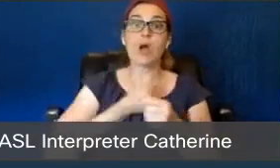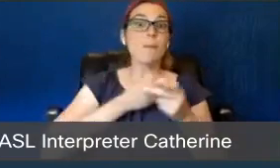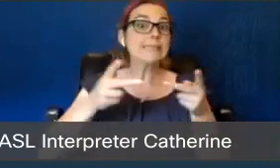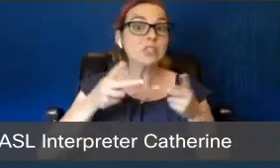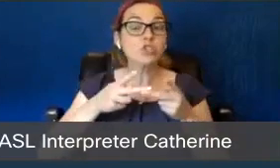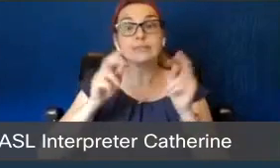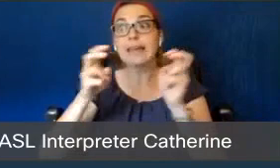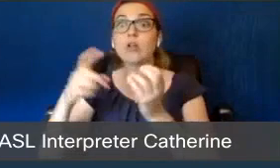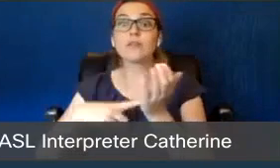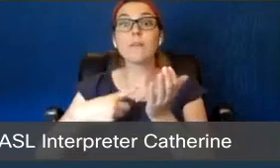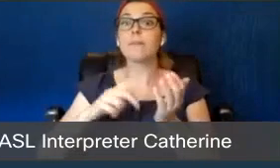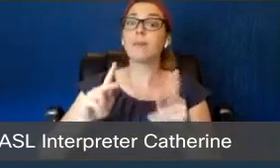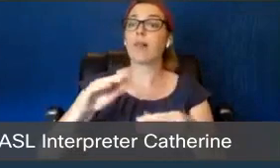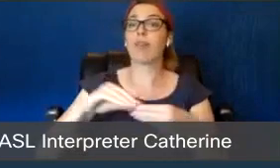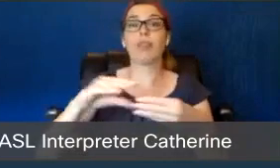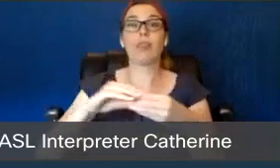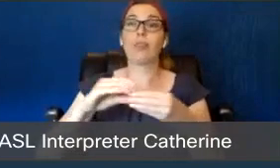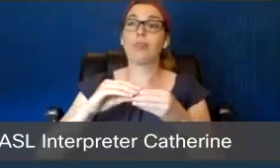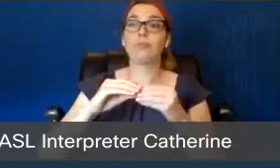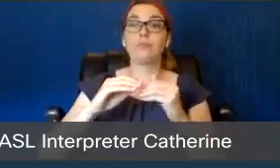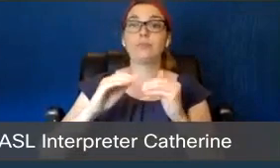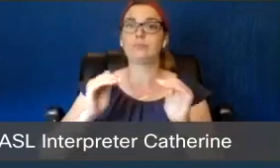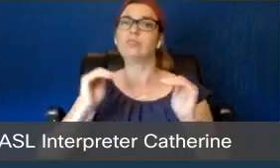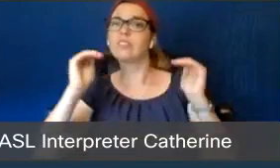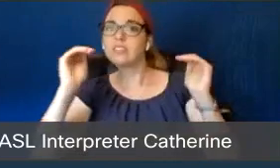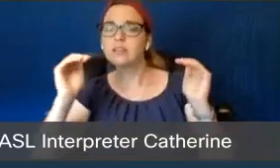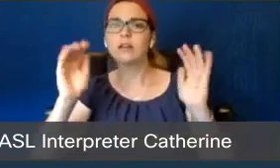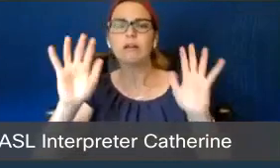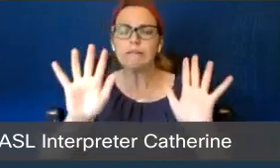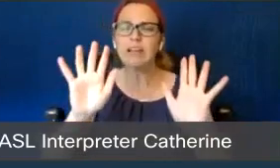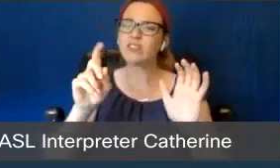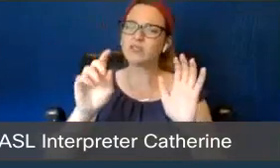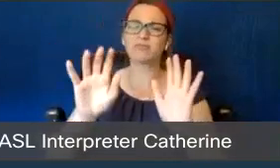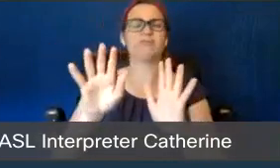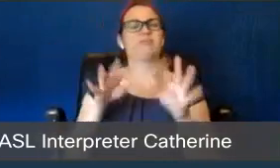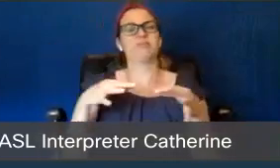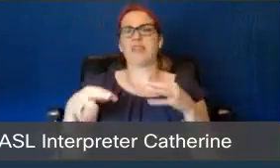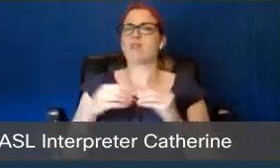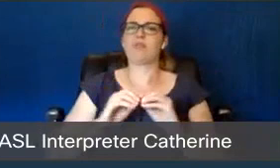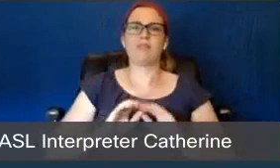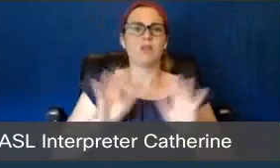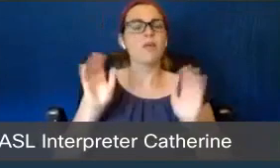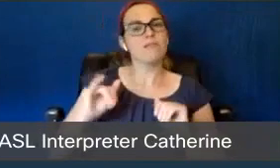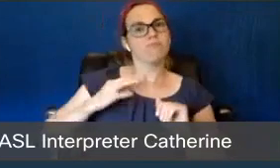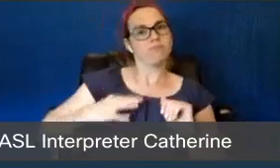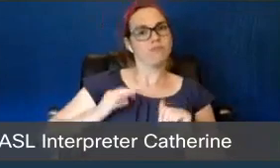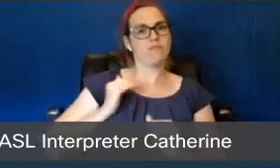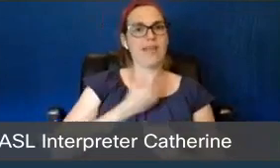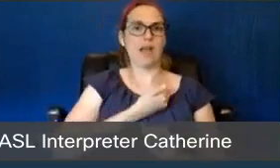and stay in our lane and that's the benefit of the recovery community and peer advocates because they can take our message and put it in a format